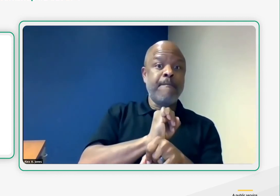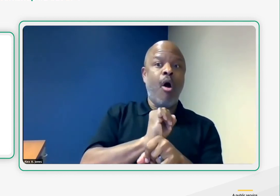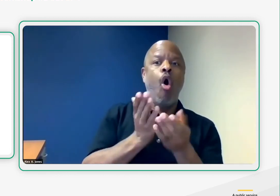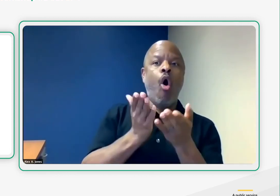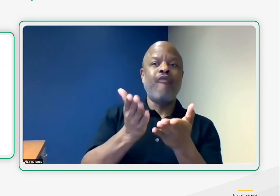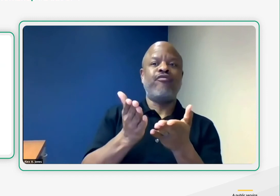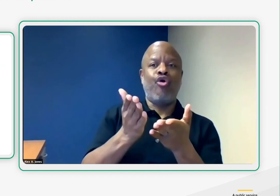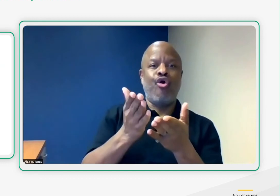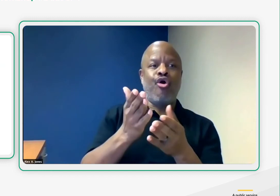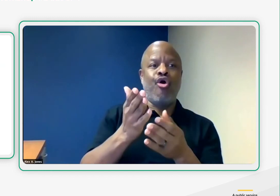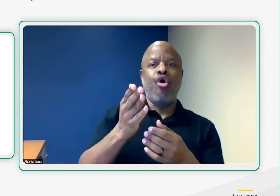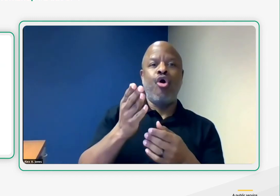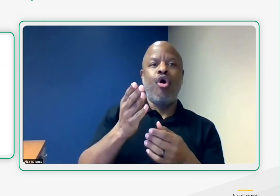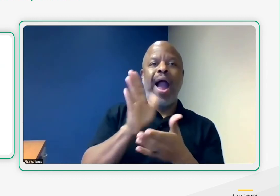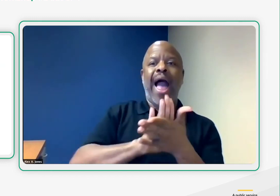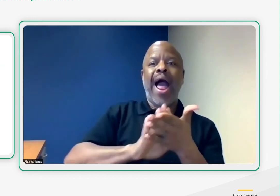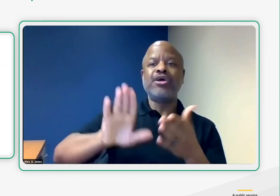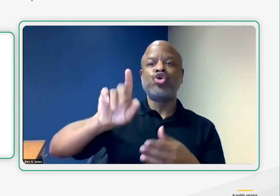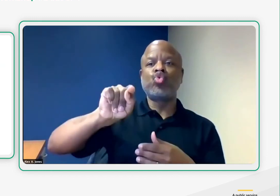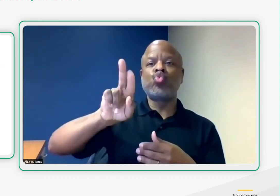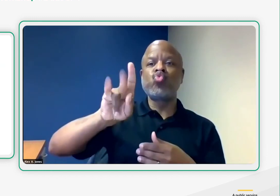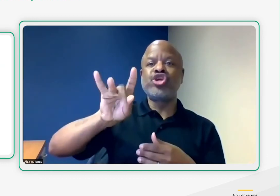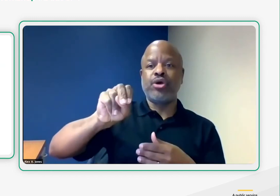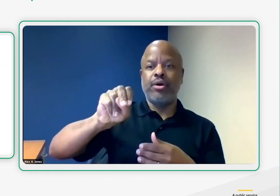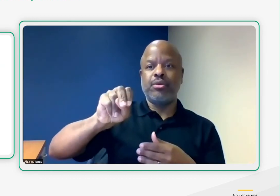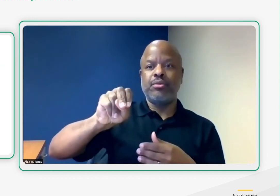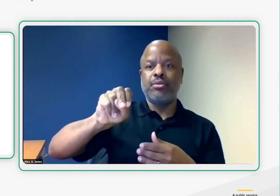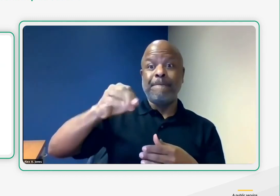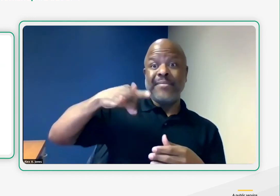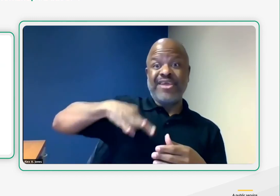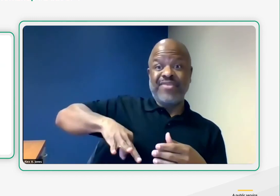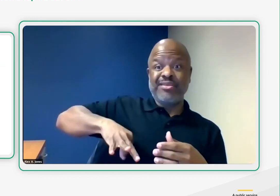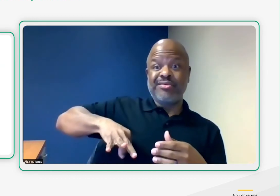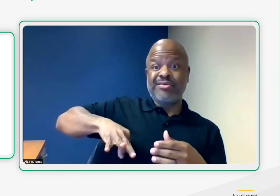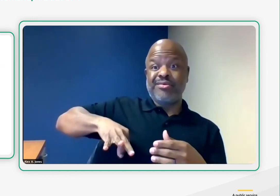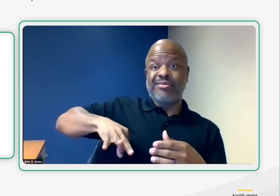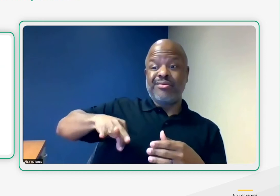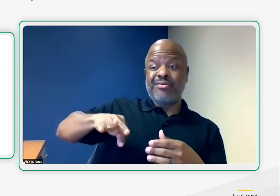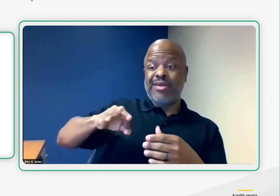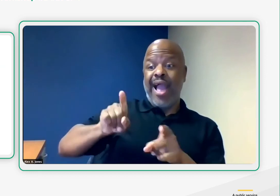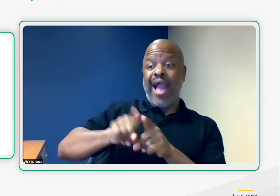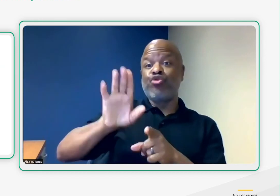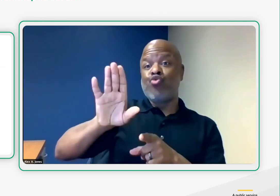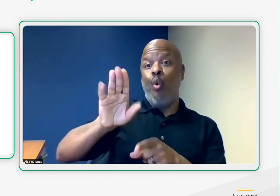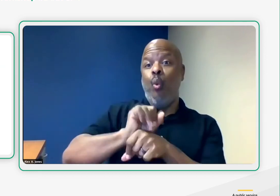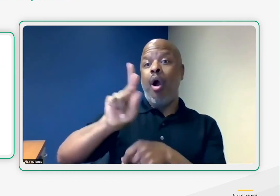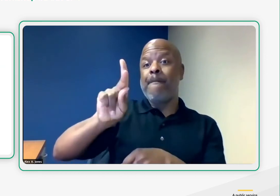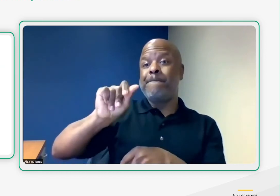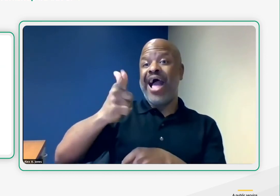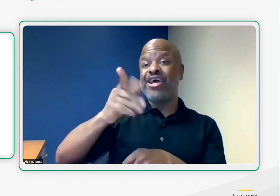So, if your job offers college tuition benefits,